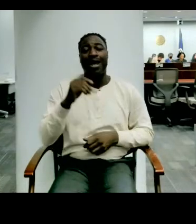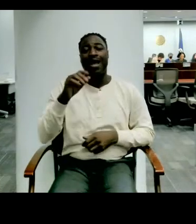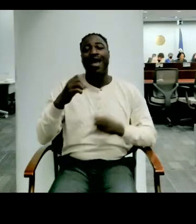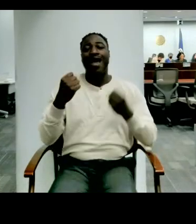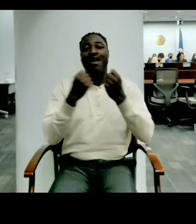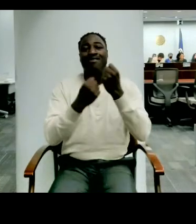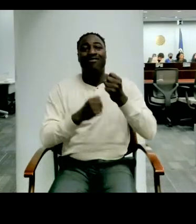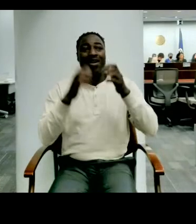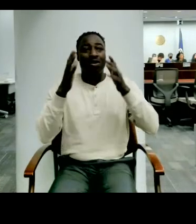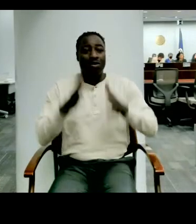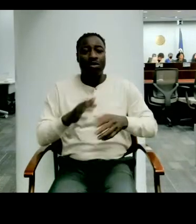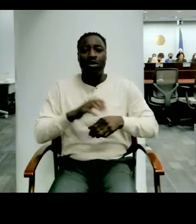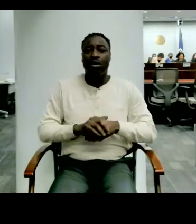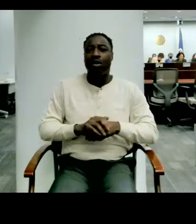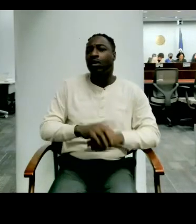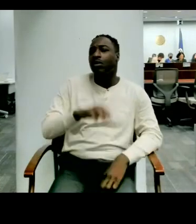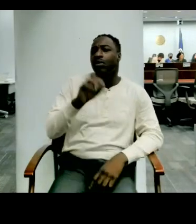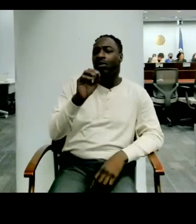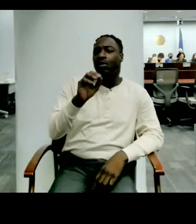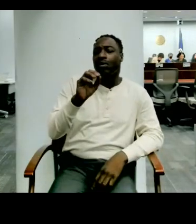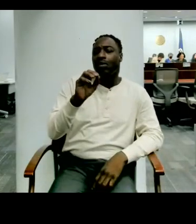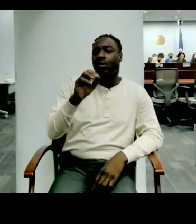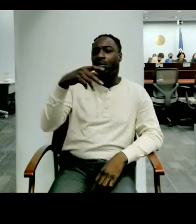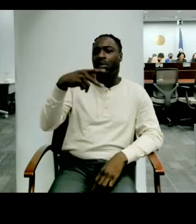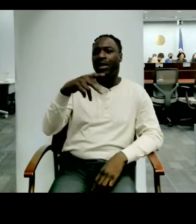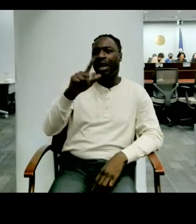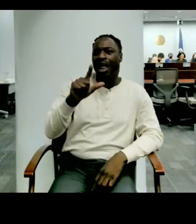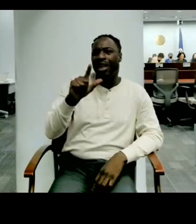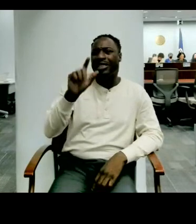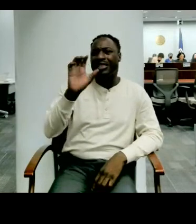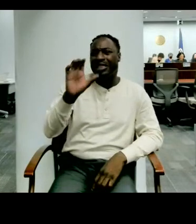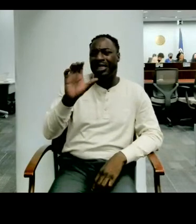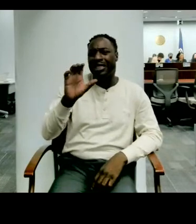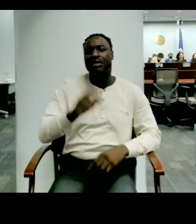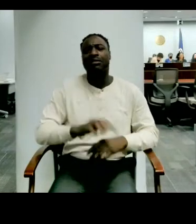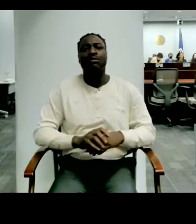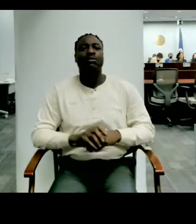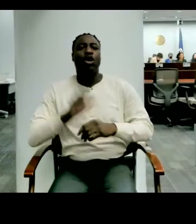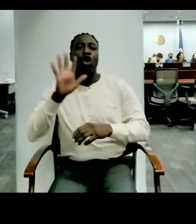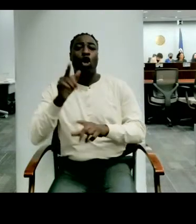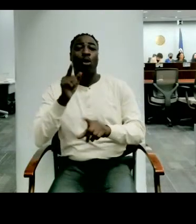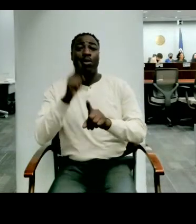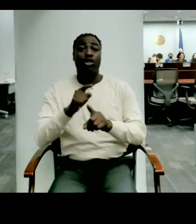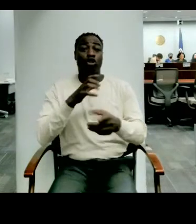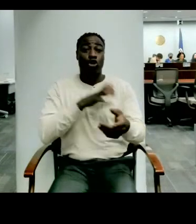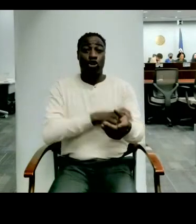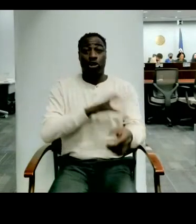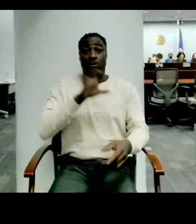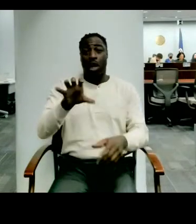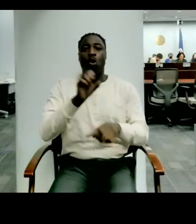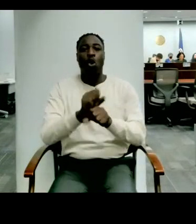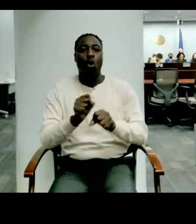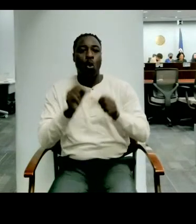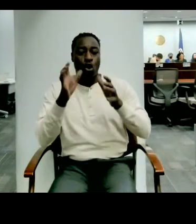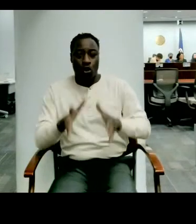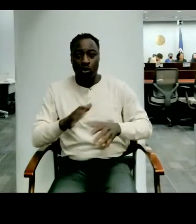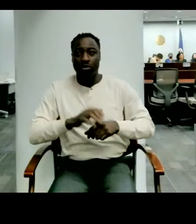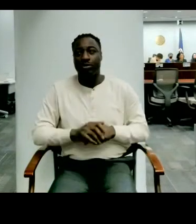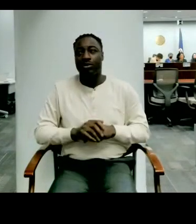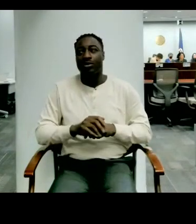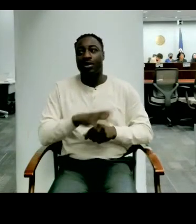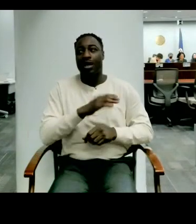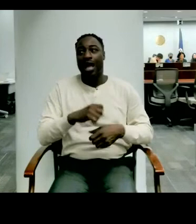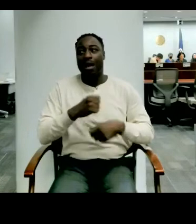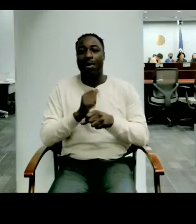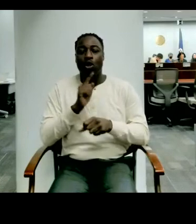of LLC, PLC rather, her mission is to empower workers and make sure that workers of rights